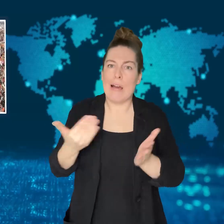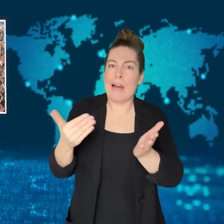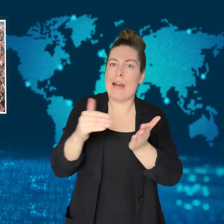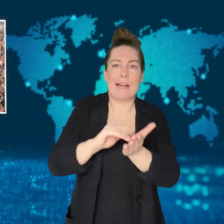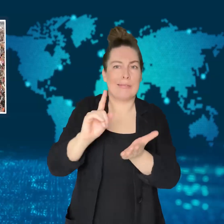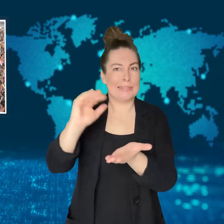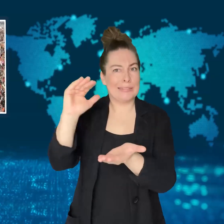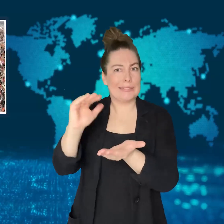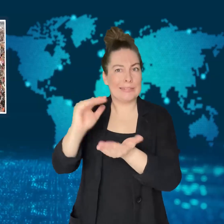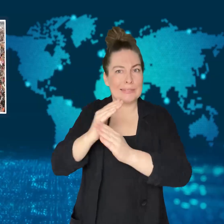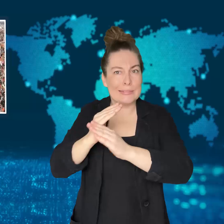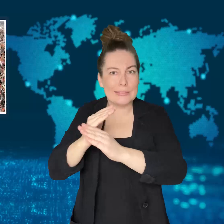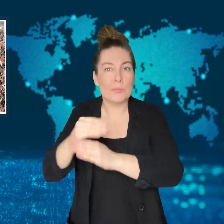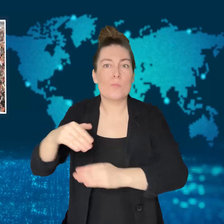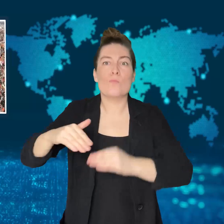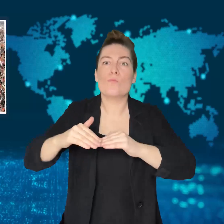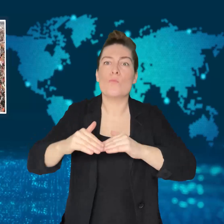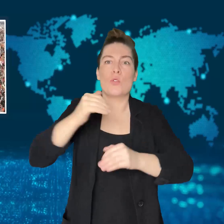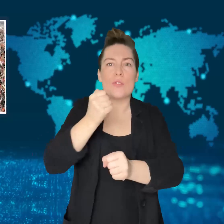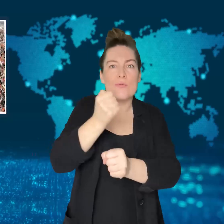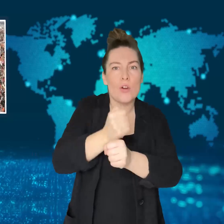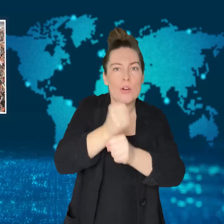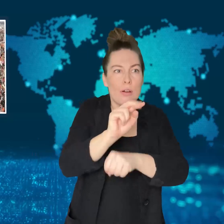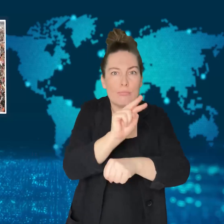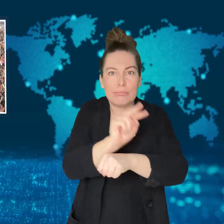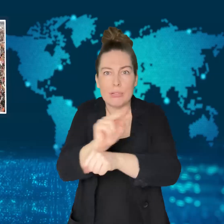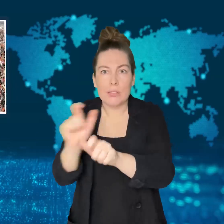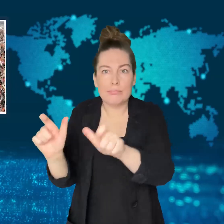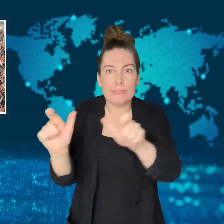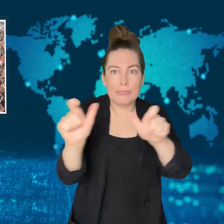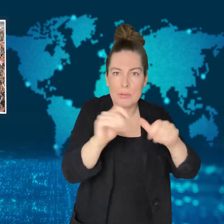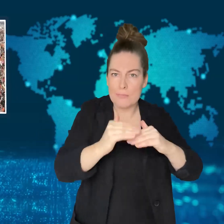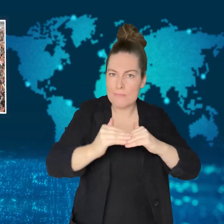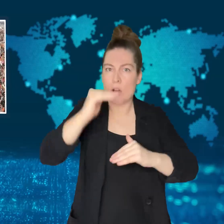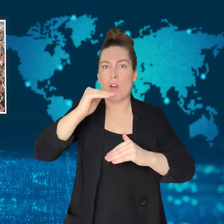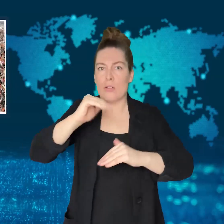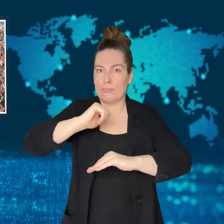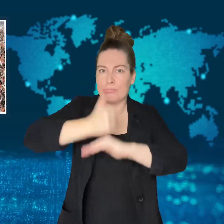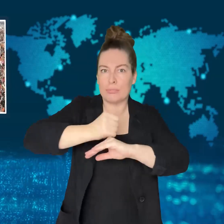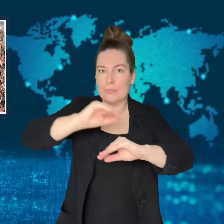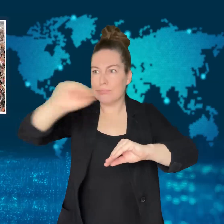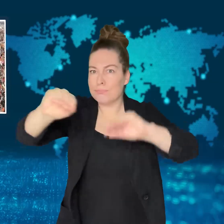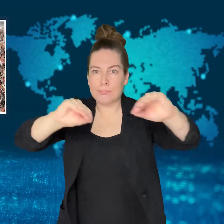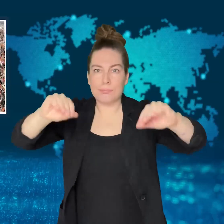disease that have happened in previous festivals.